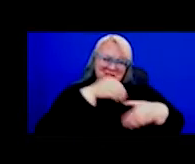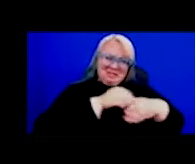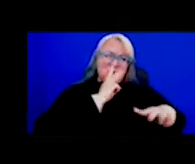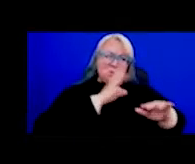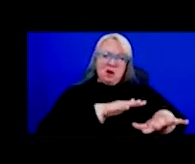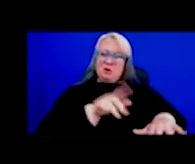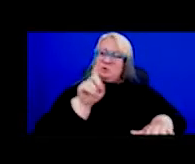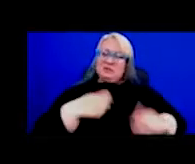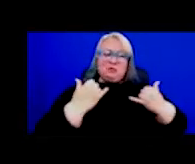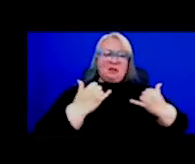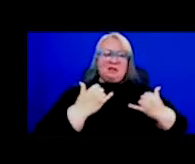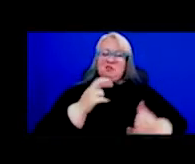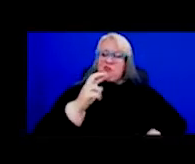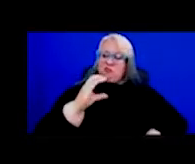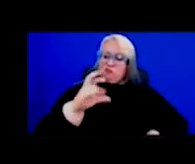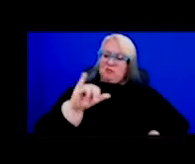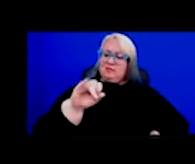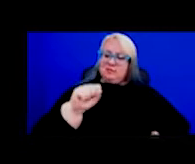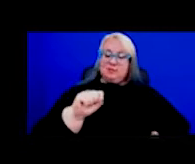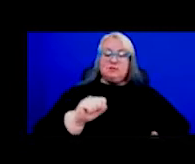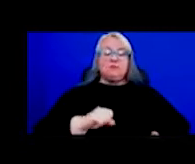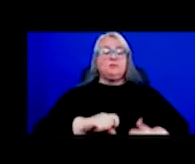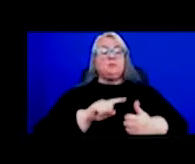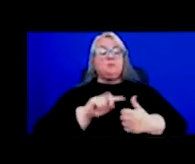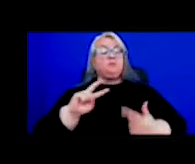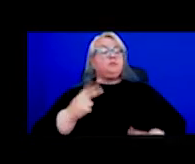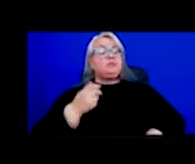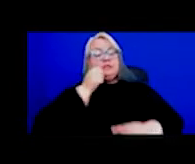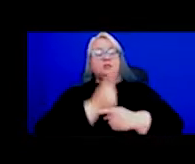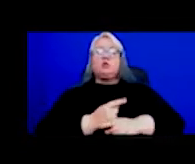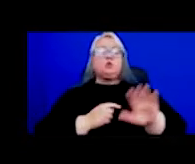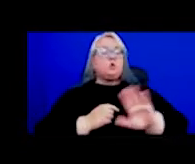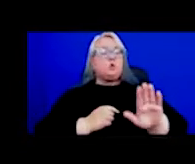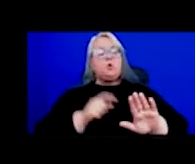The second sister thinks about that and says, "No, we need to teach the babies how to swim.